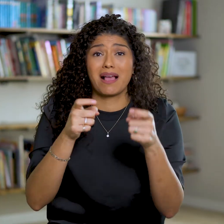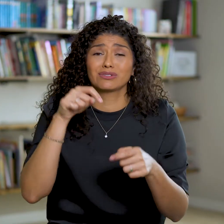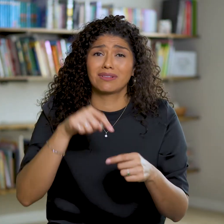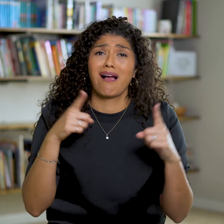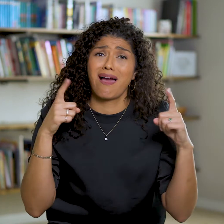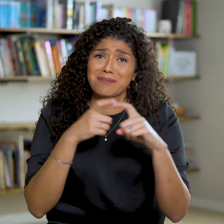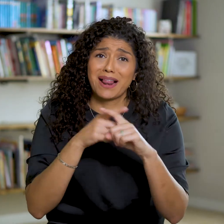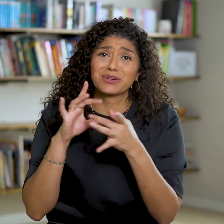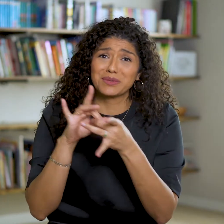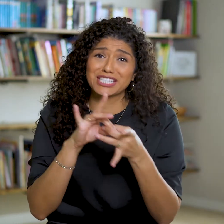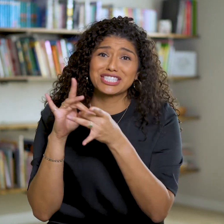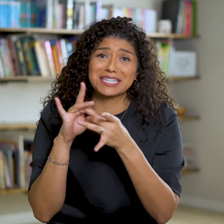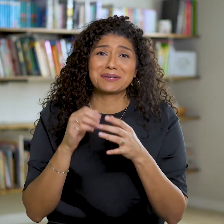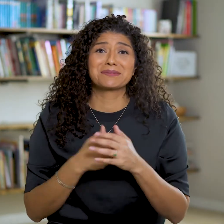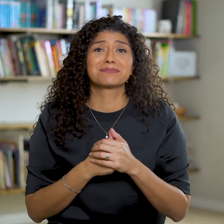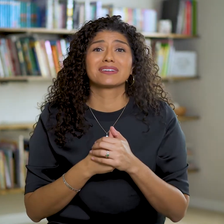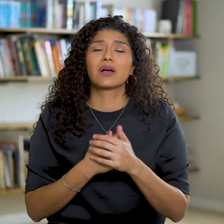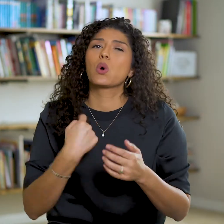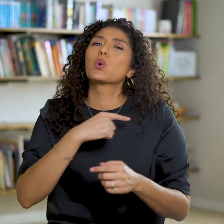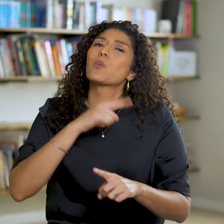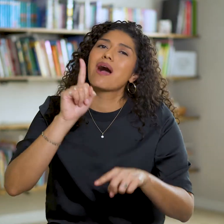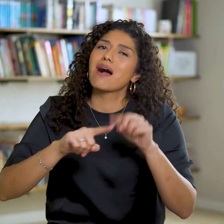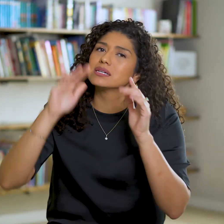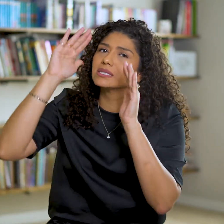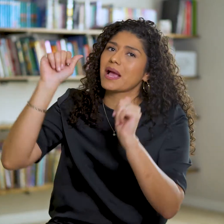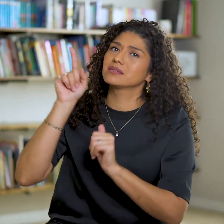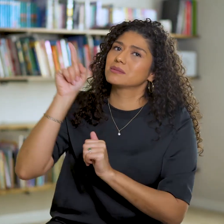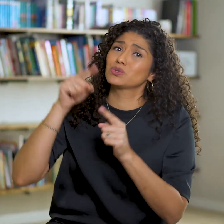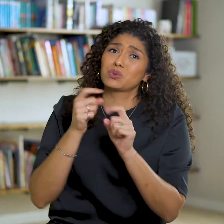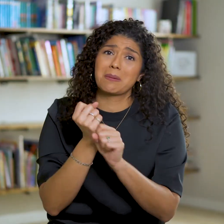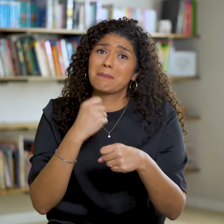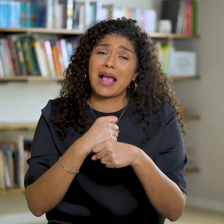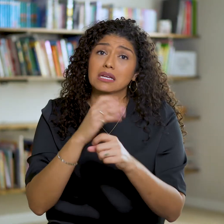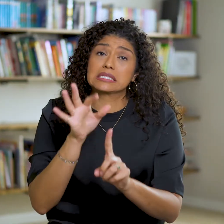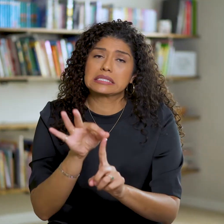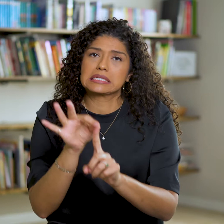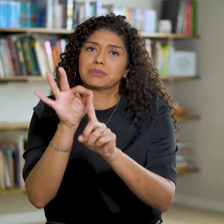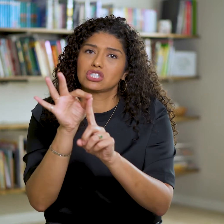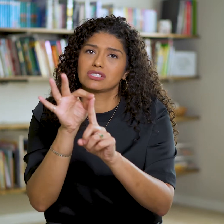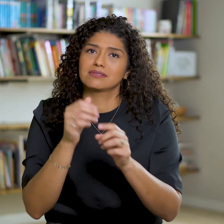manage this kind of challenging relationship. We can’t expect Him to make exceptions.